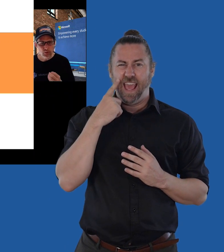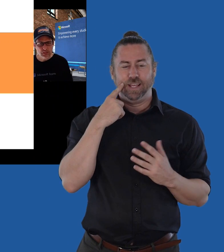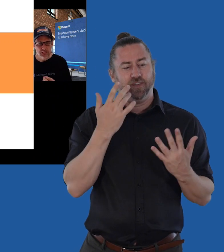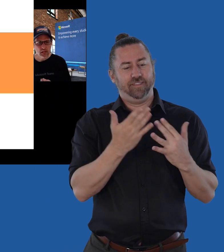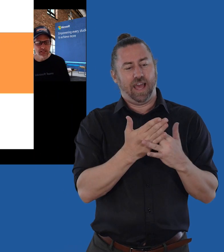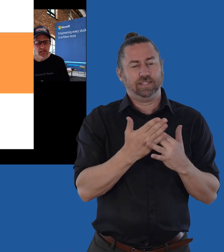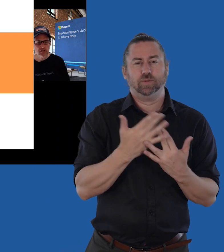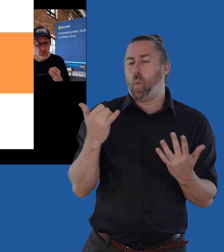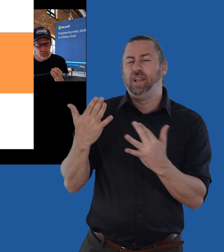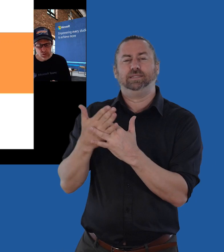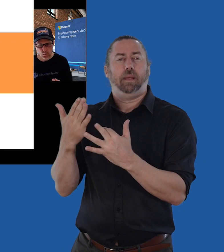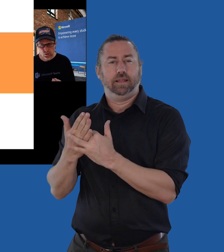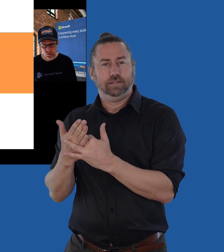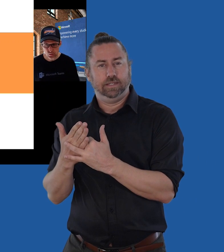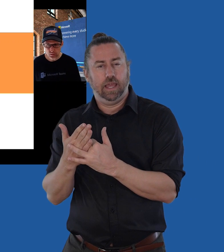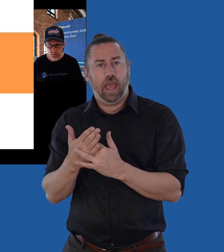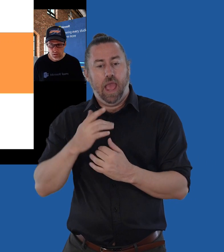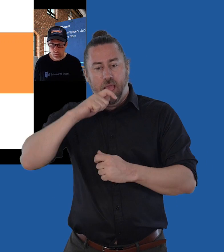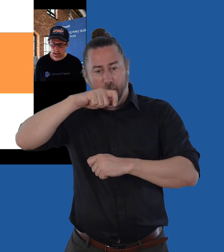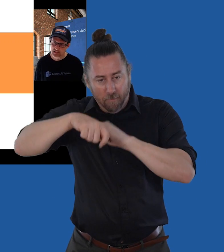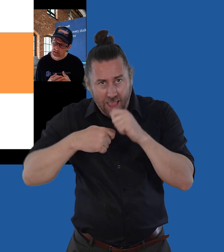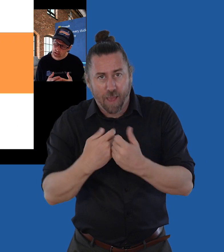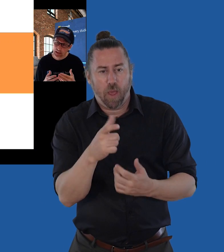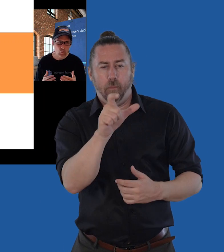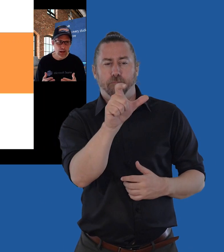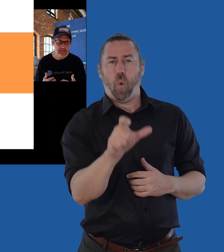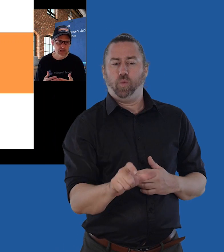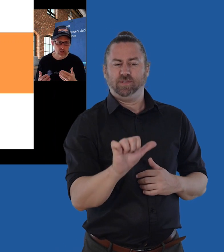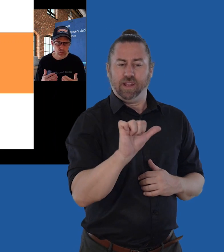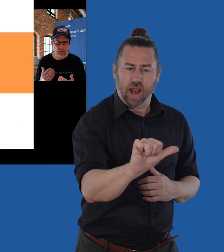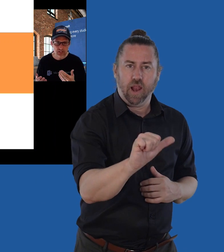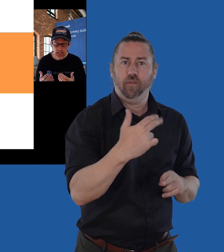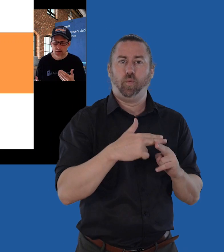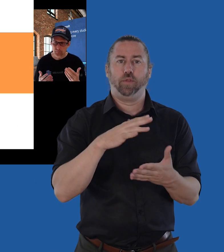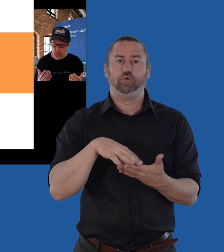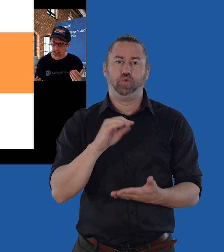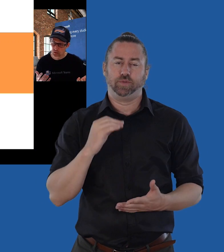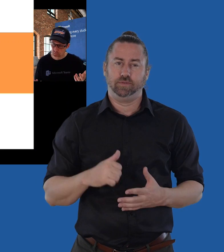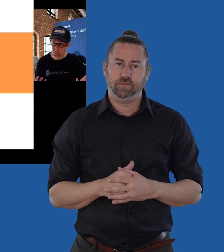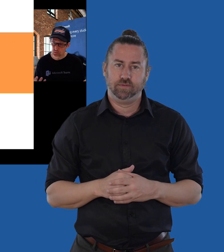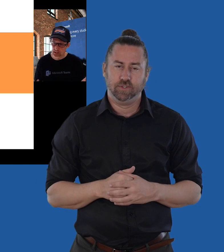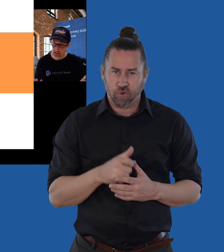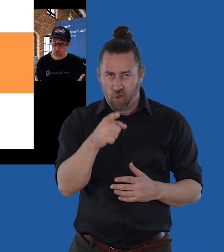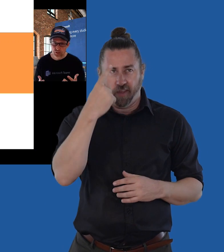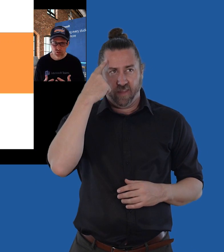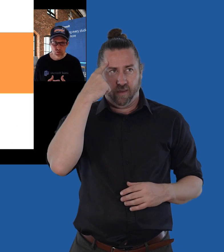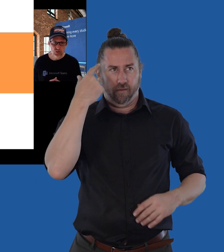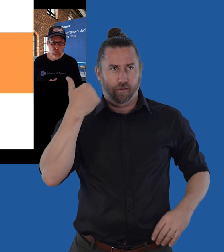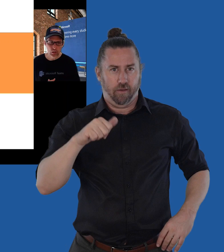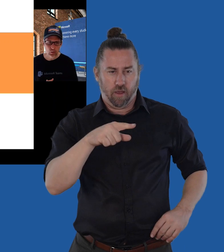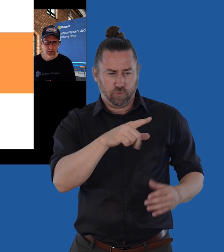personalisation for your students? Alright, so think about the ways that you could say, that this could be used by some of the students you work with.